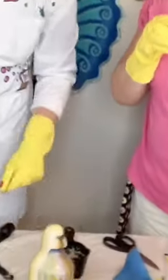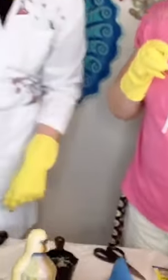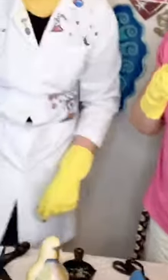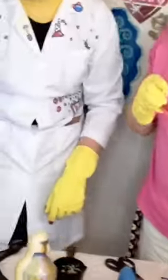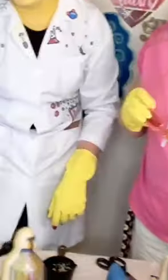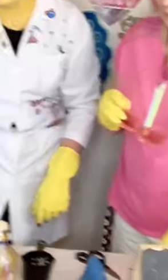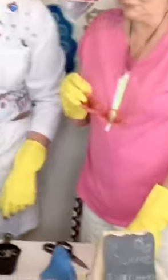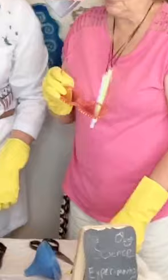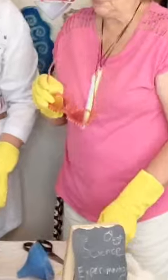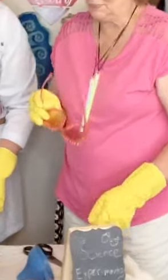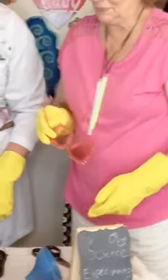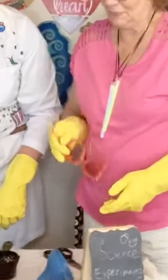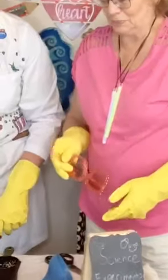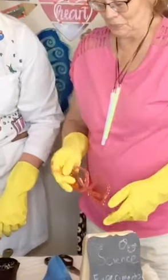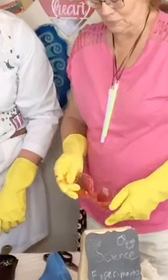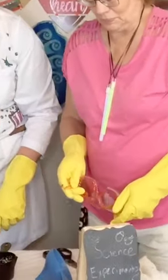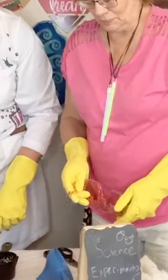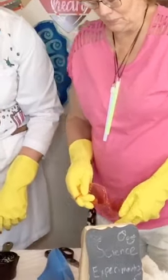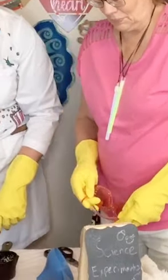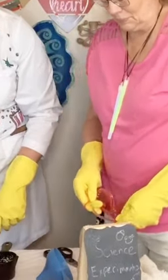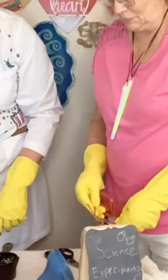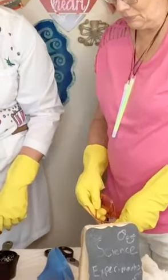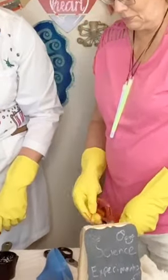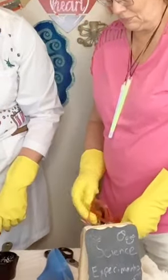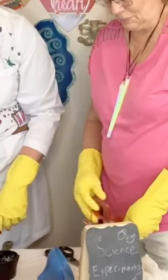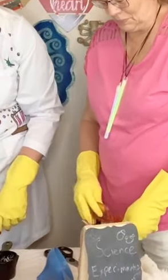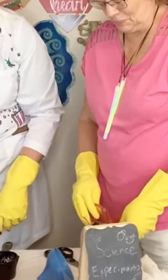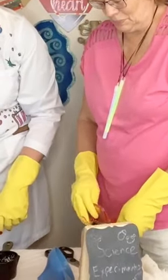a little explanation I'm going to read. Because I think it is important to